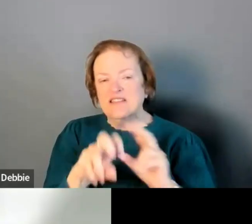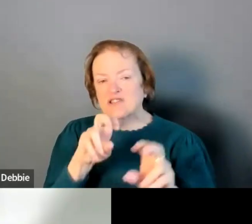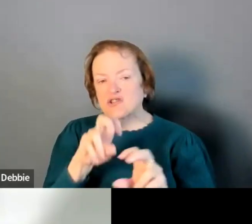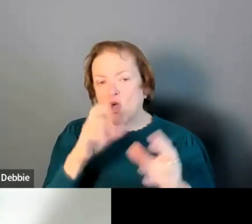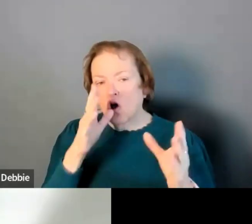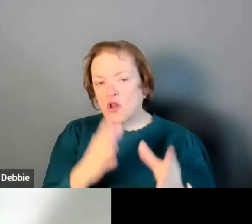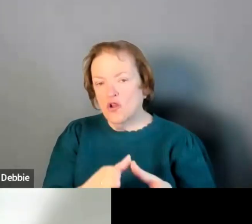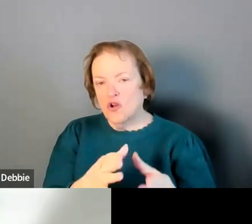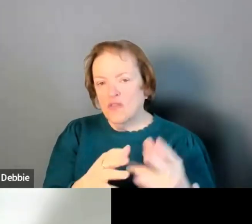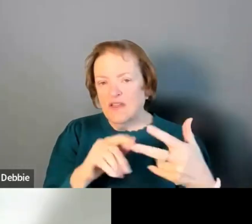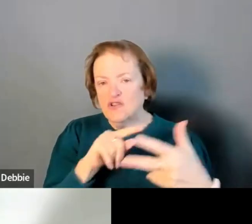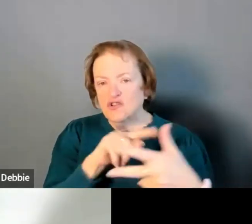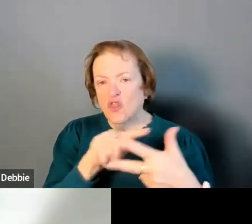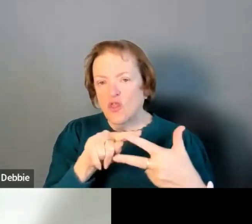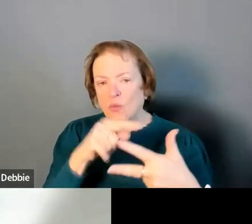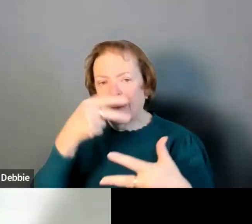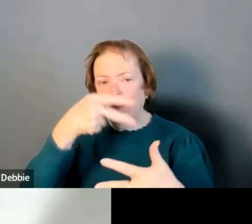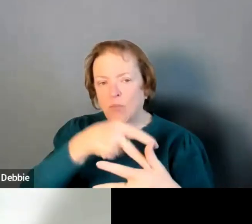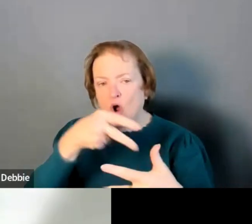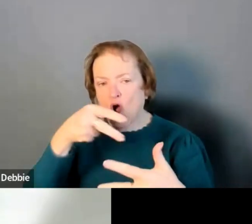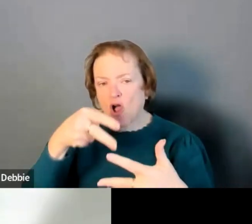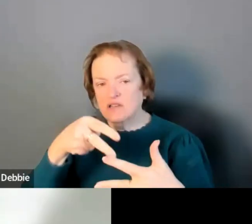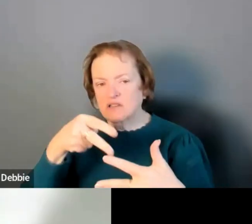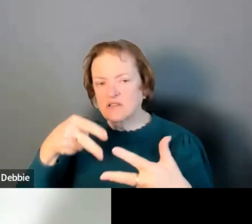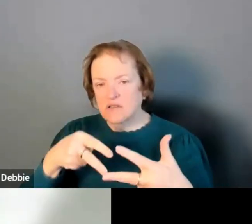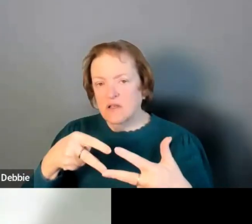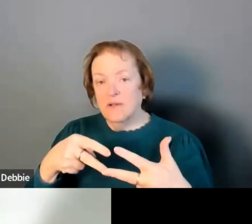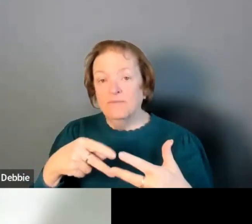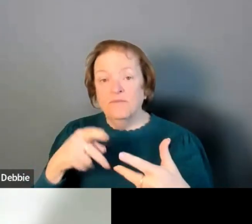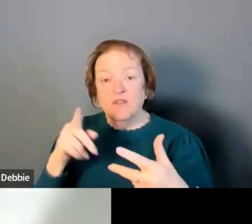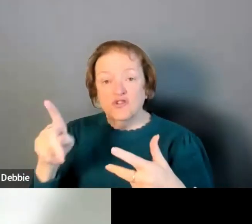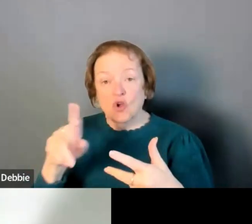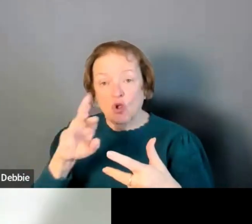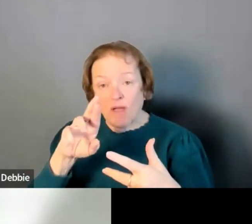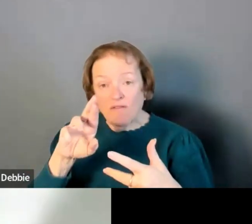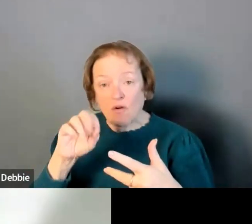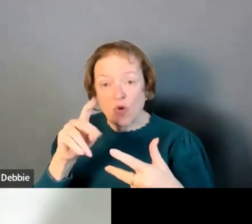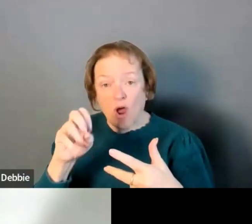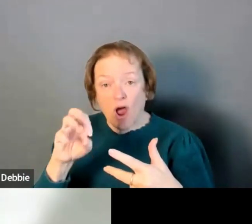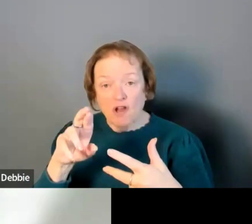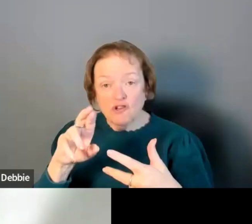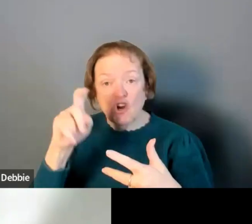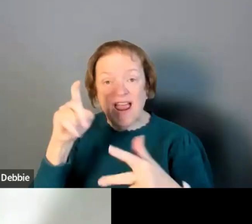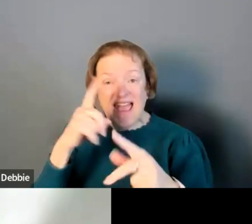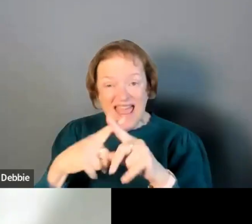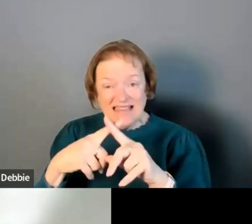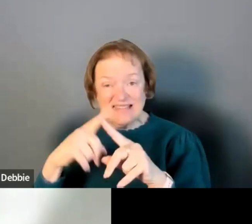right here. So what you would do is you would get a Roger, uh, a Roger X.